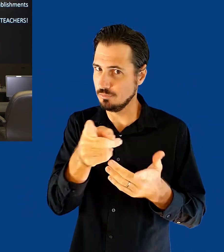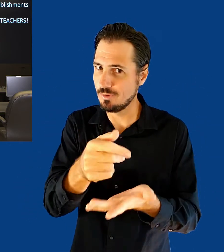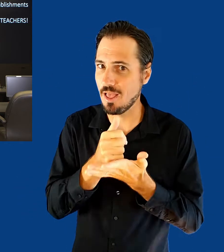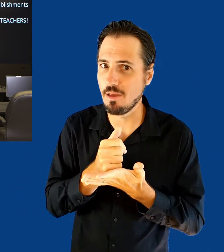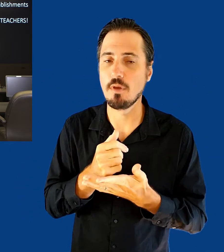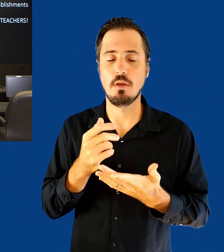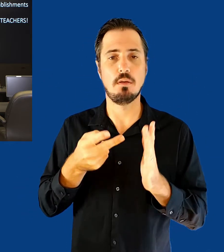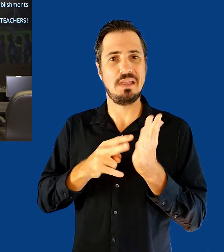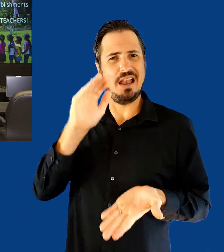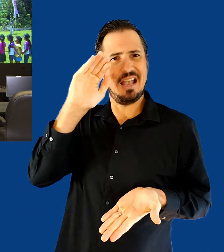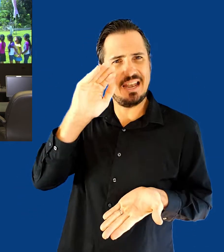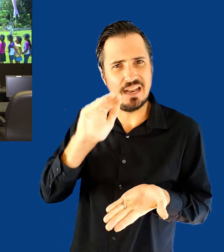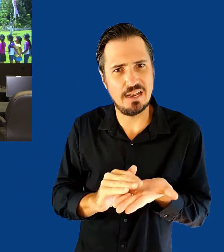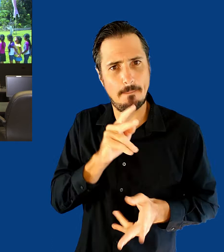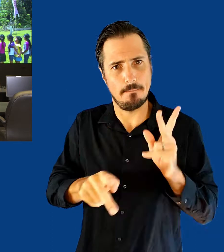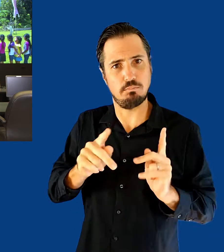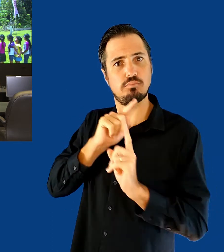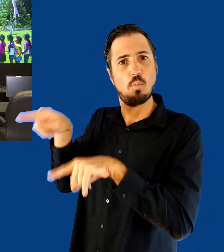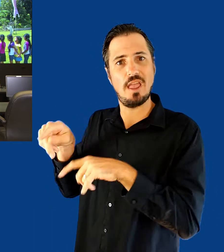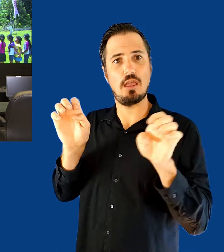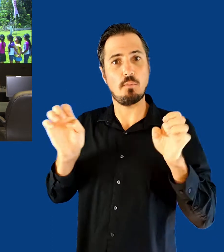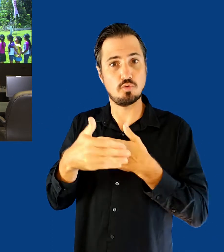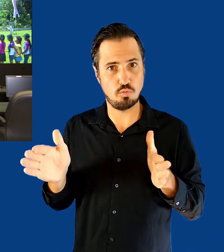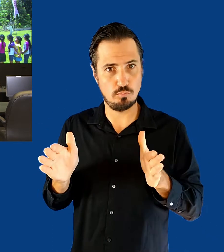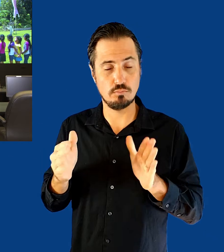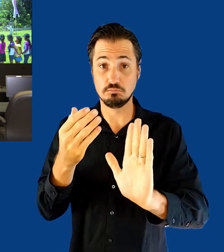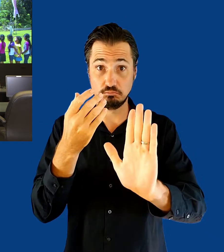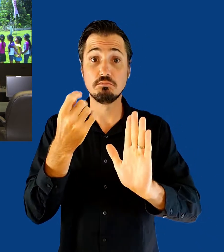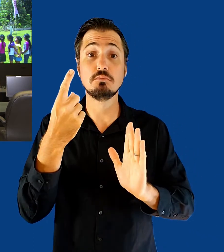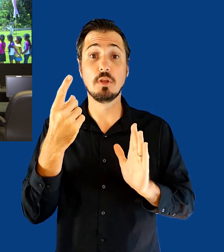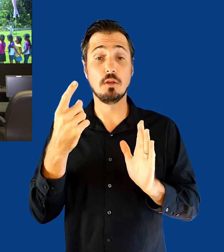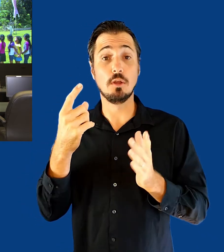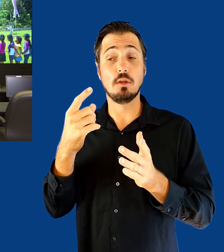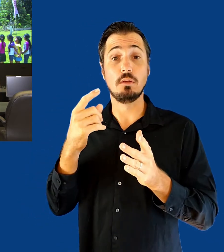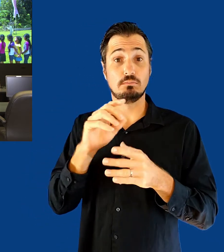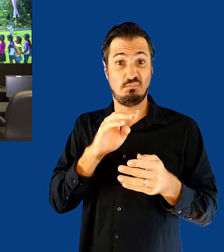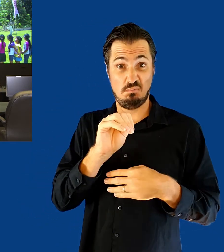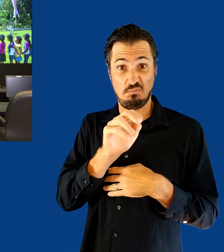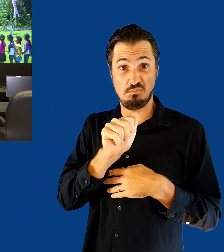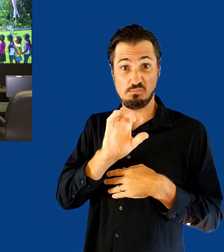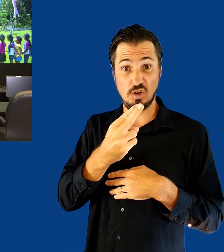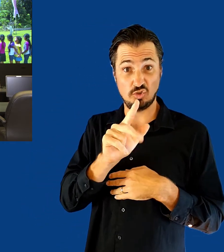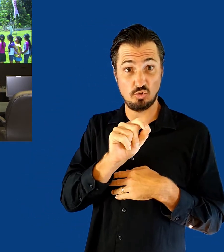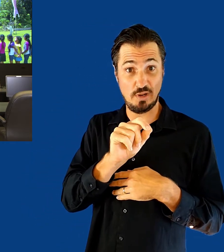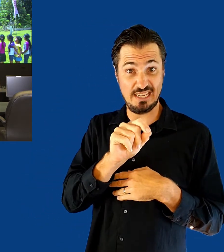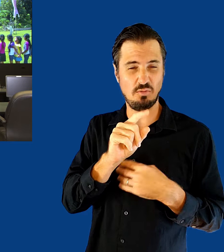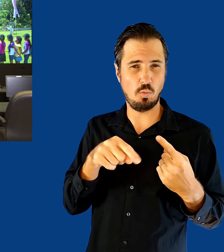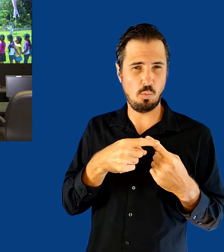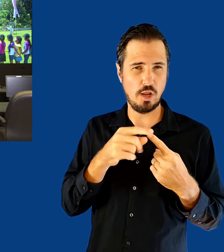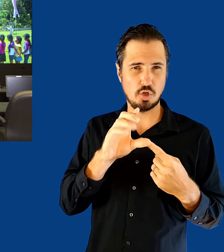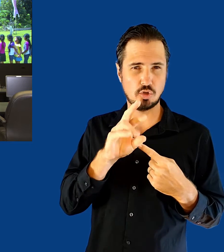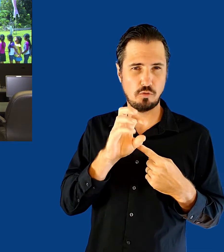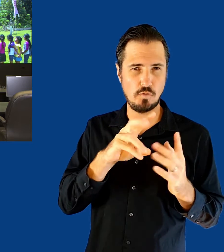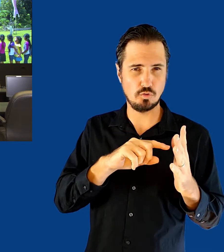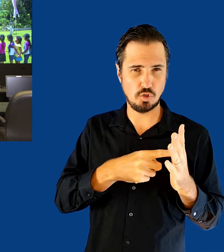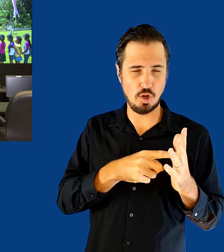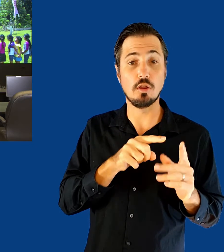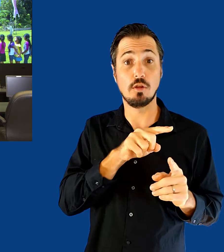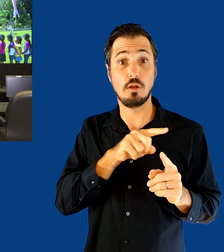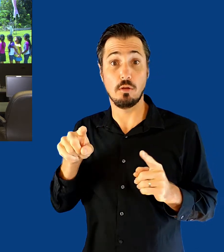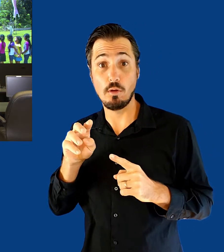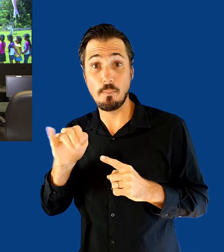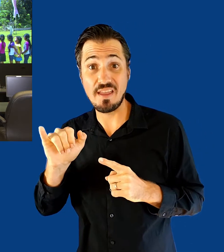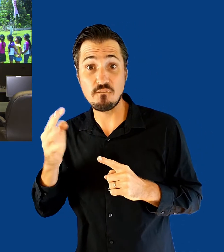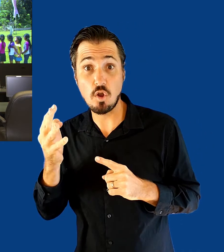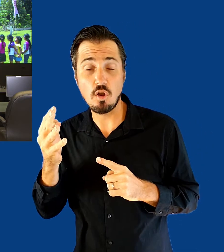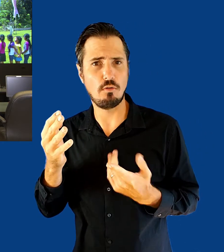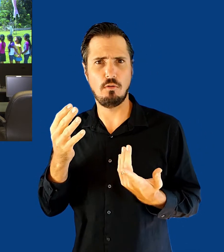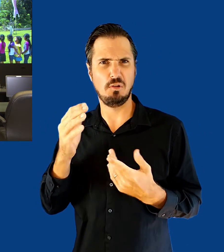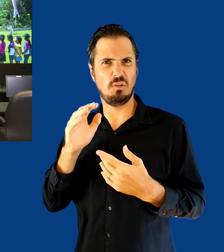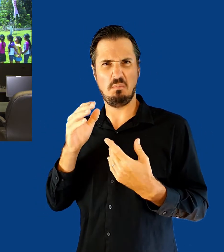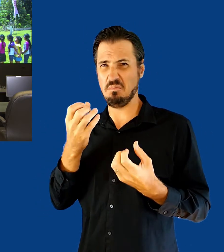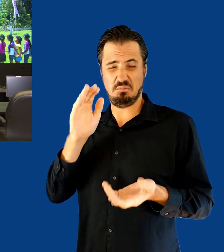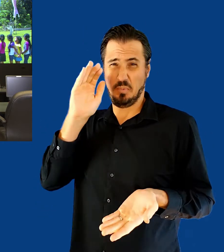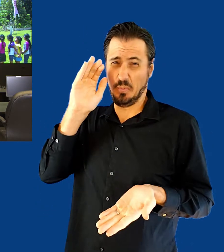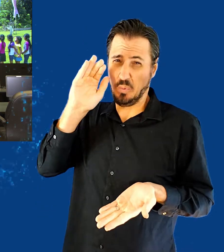AMR reports that from March 20 - when the curfew was put in place - to May 4, calls to Dispatch for medical service dropped by 41% from the same time last year.